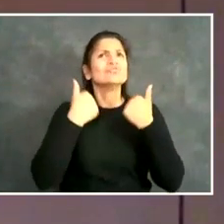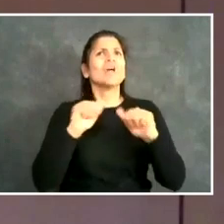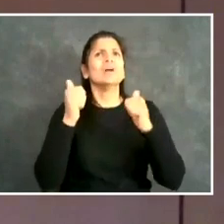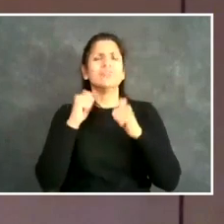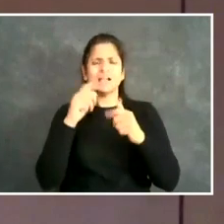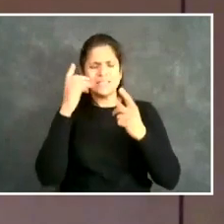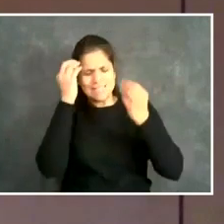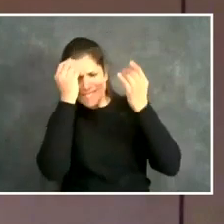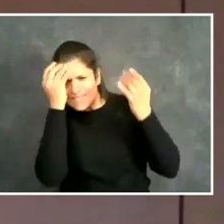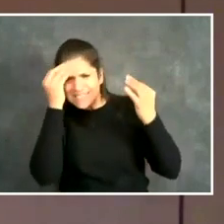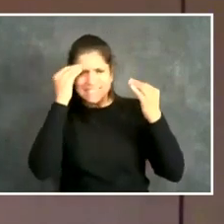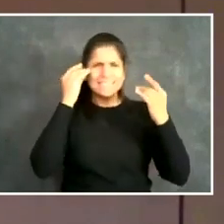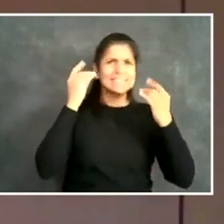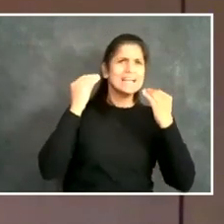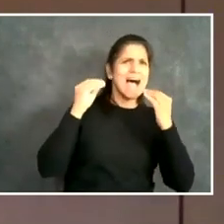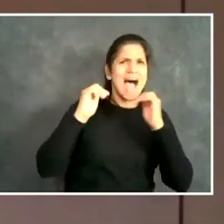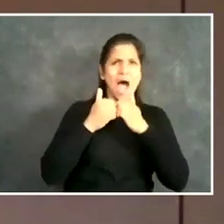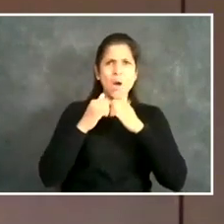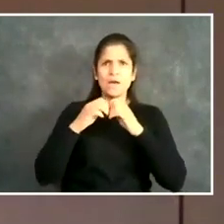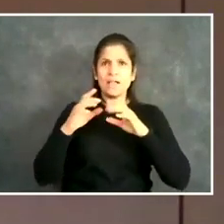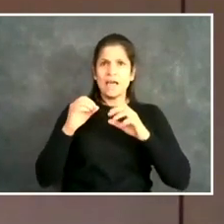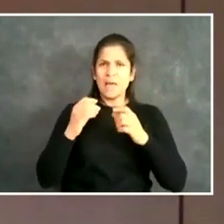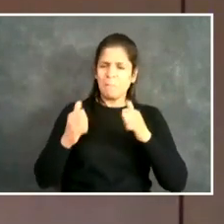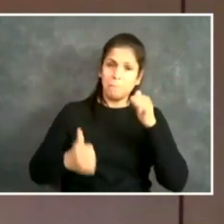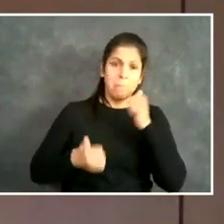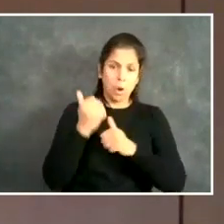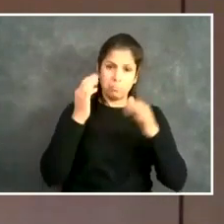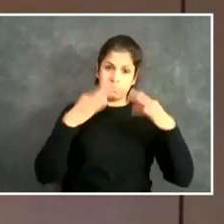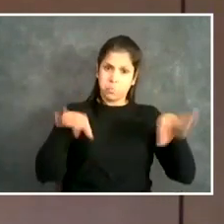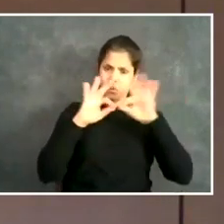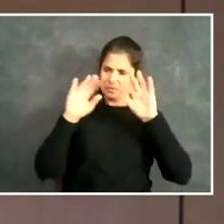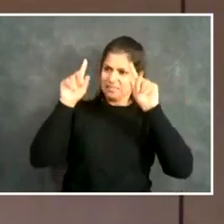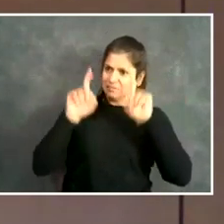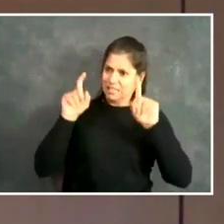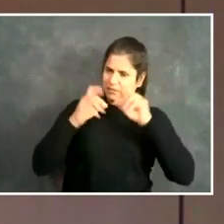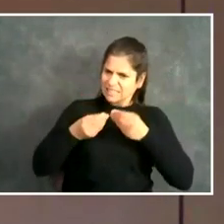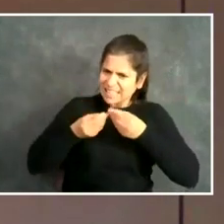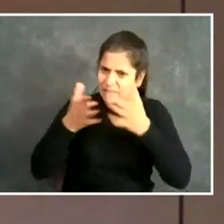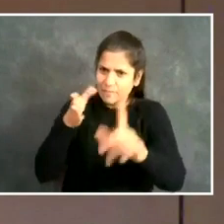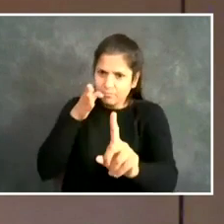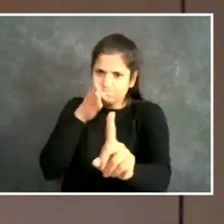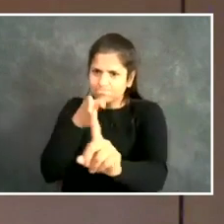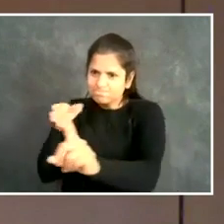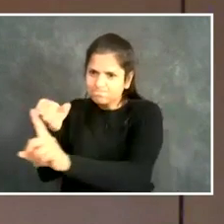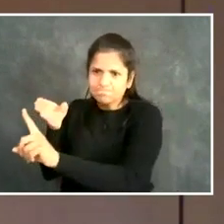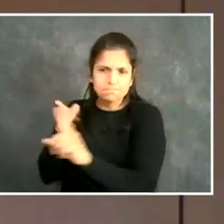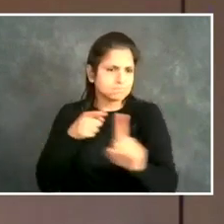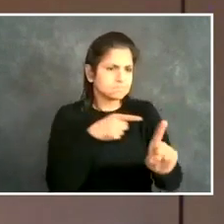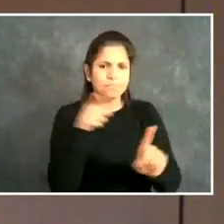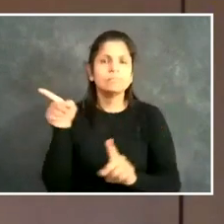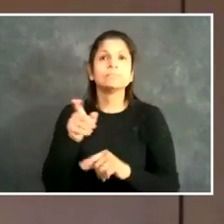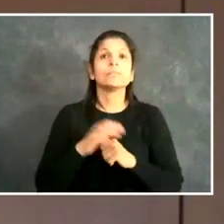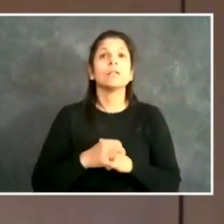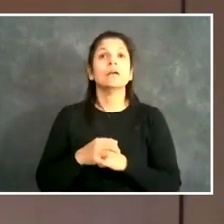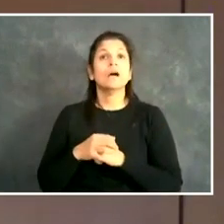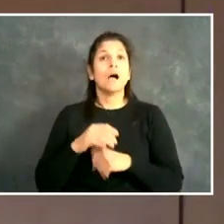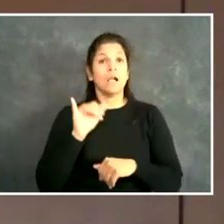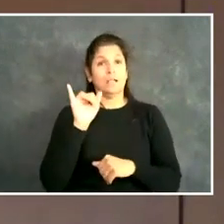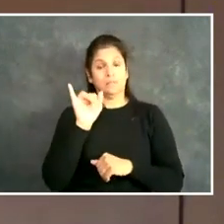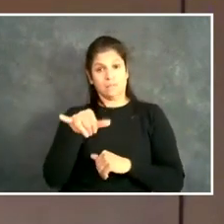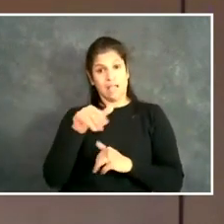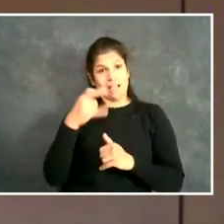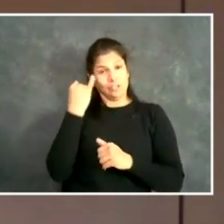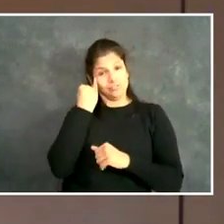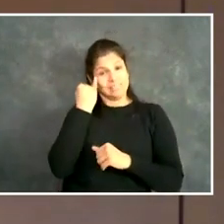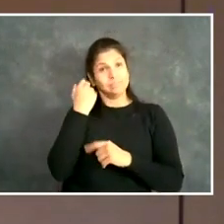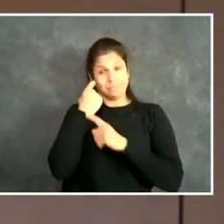MAXIMIZE THE NUMBER OF WAYS IN